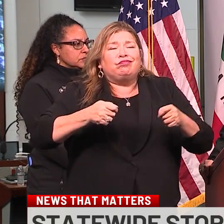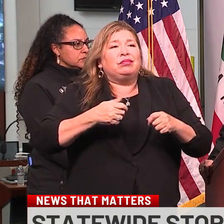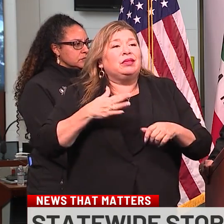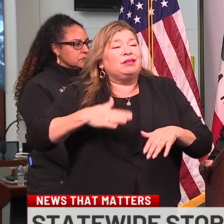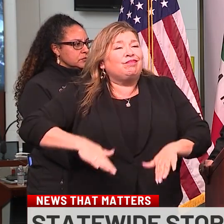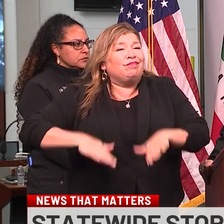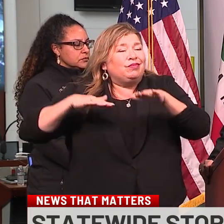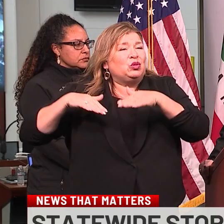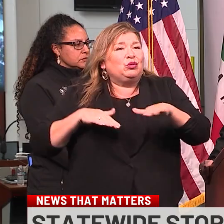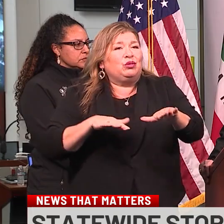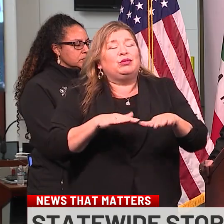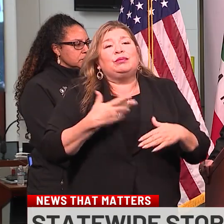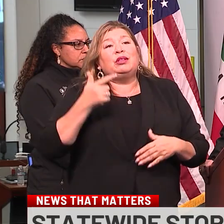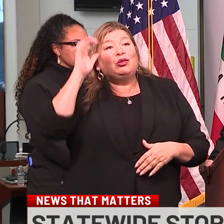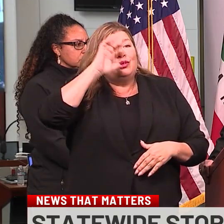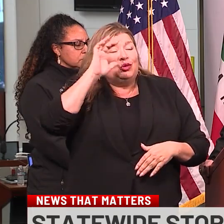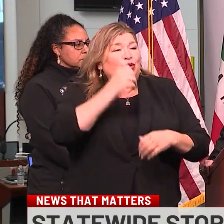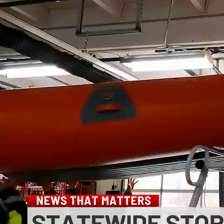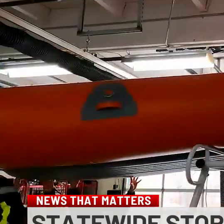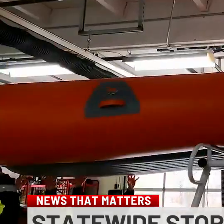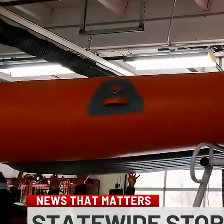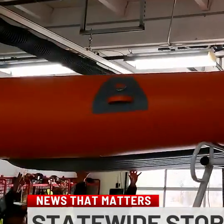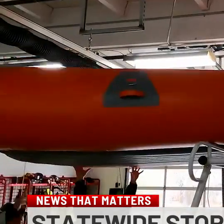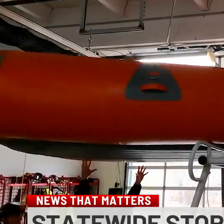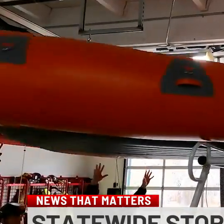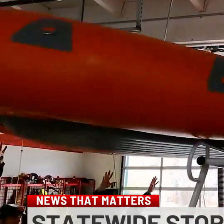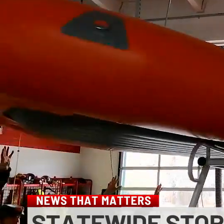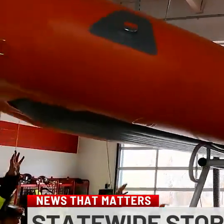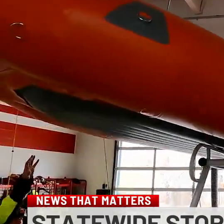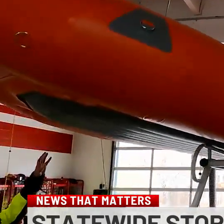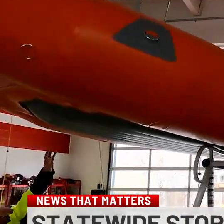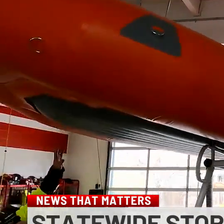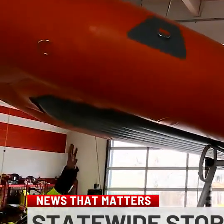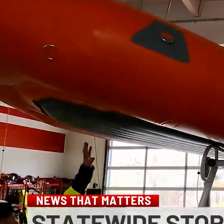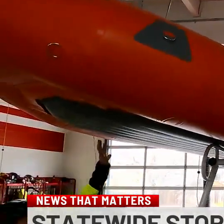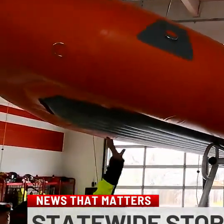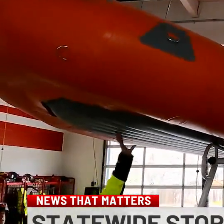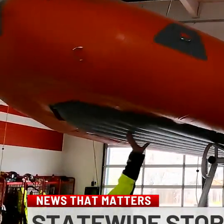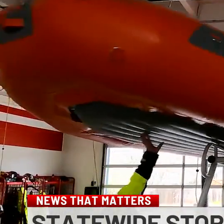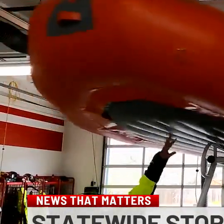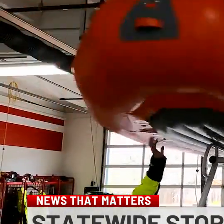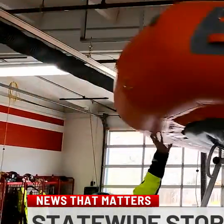WE'VE PREPOSITIONED FIRE RESOURCES, HAND CREWS. HIGH